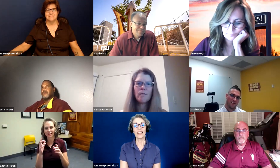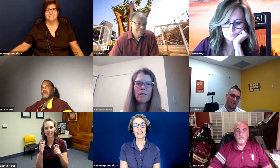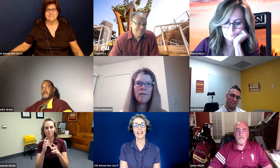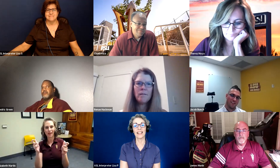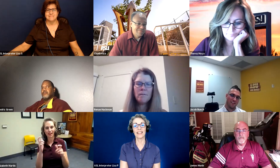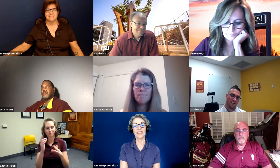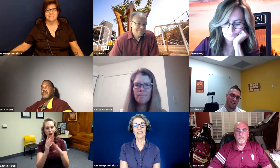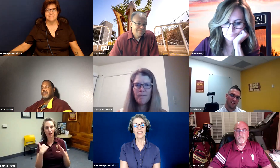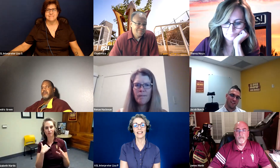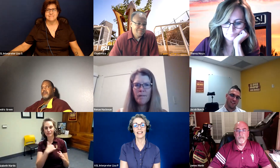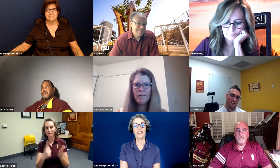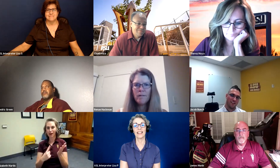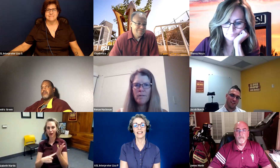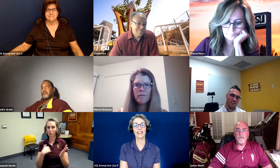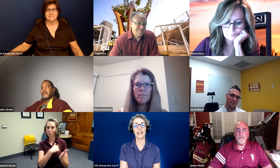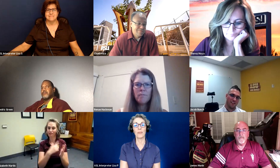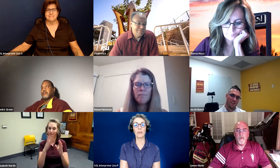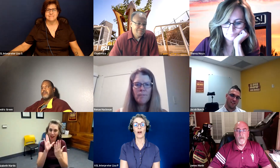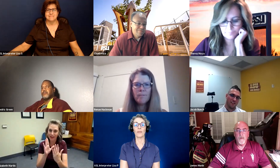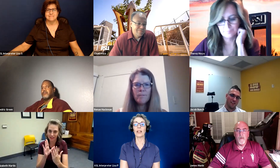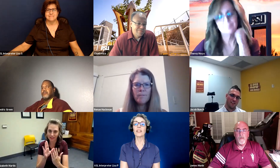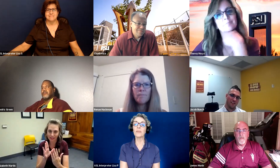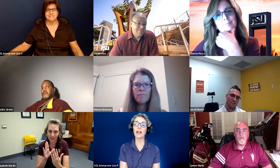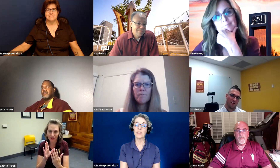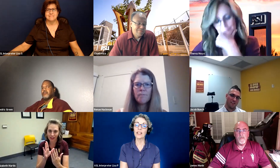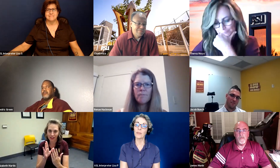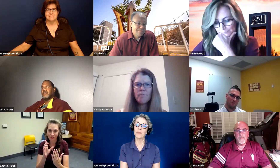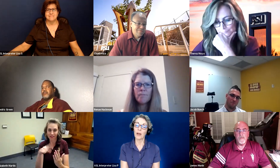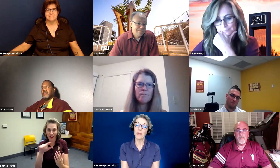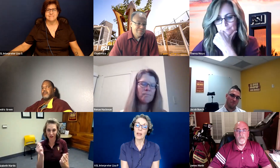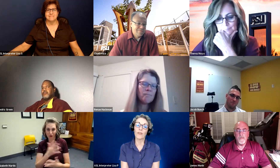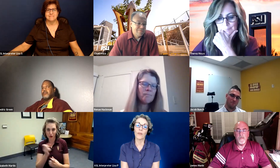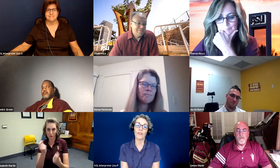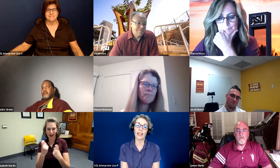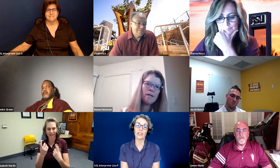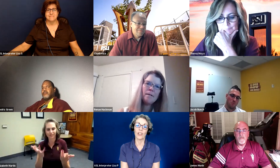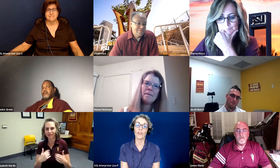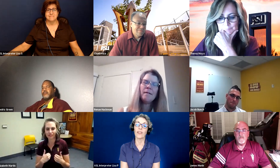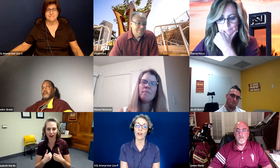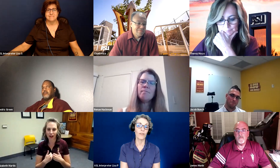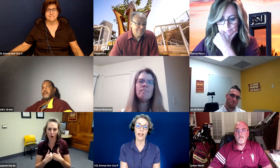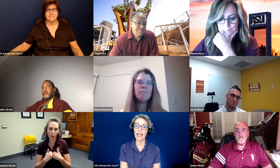I think that's a big part. Because sometimes that's a big part of what we face. You know, they're afraid to ask us questions.